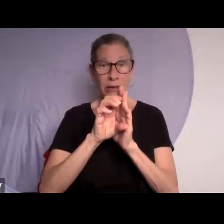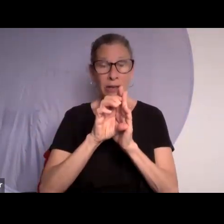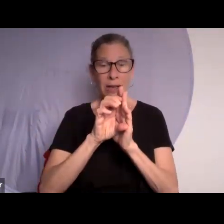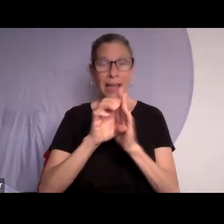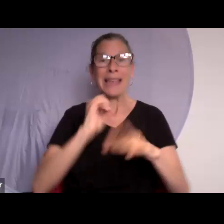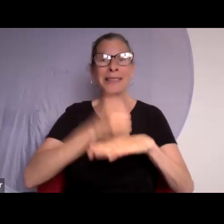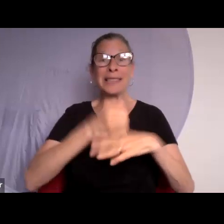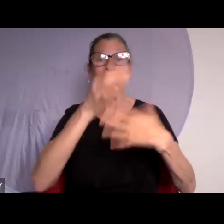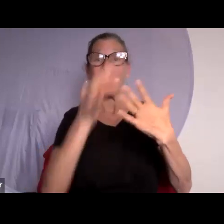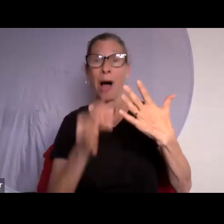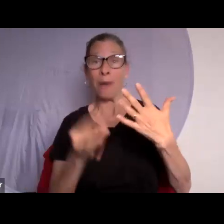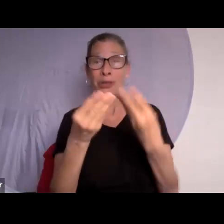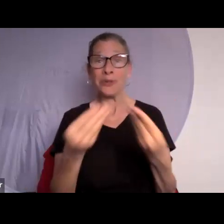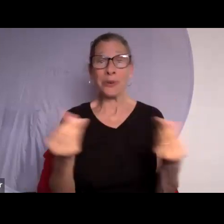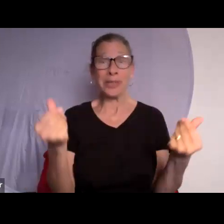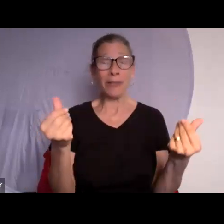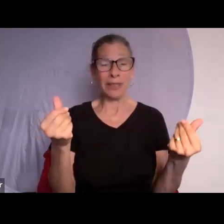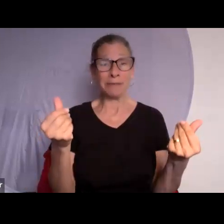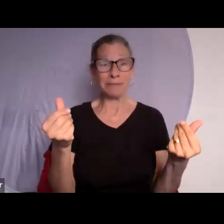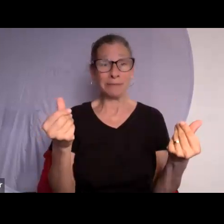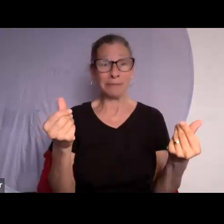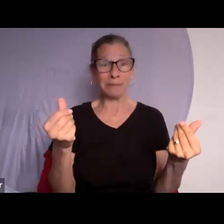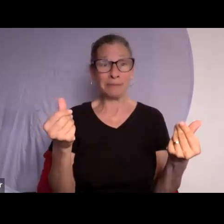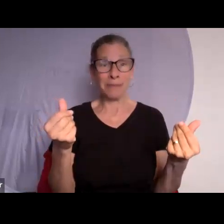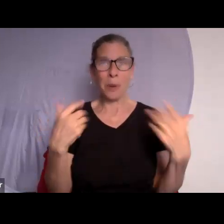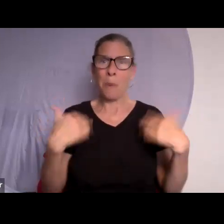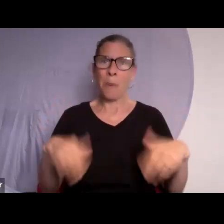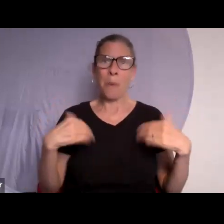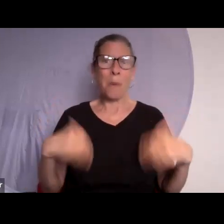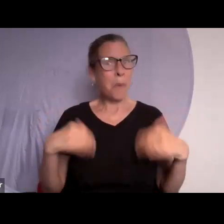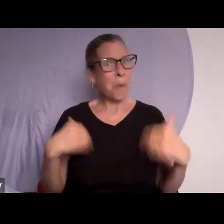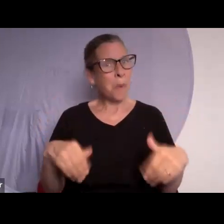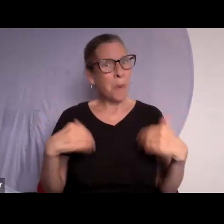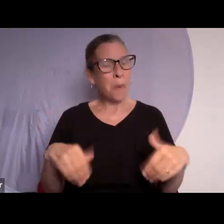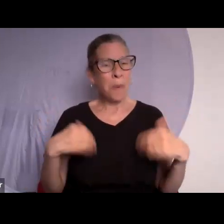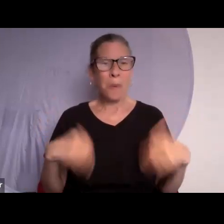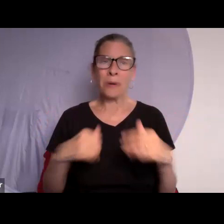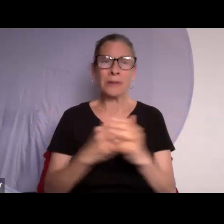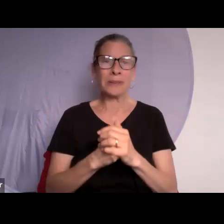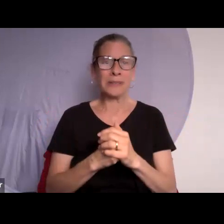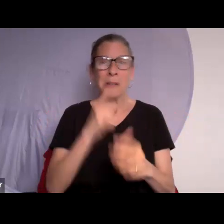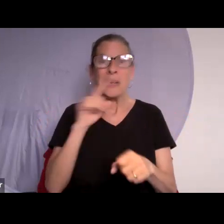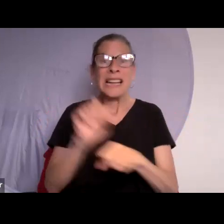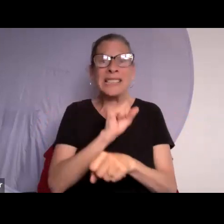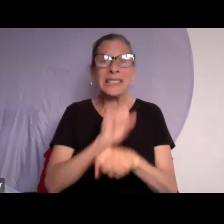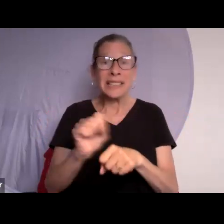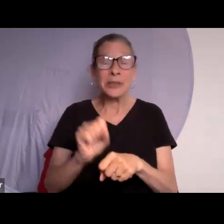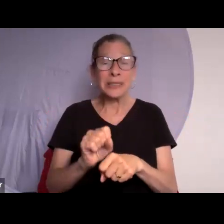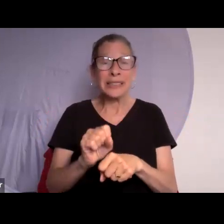resolving the accessibility issue. So it's really it's like, it's it's literally in your course and it's telling you